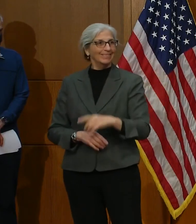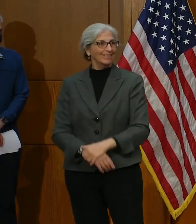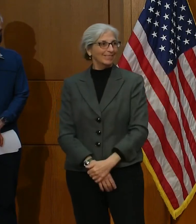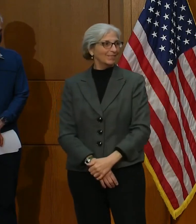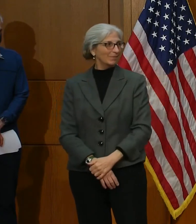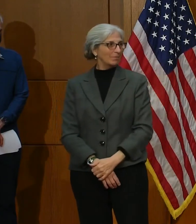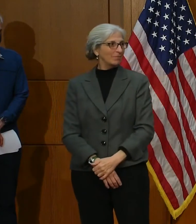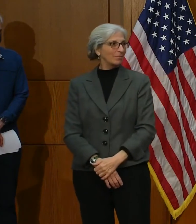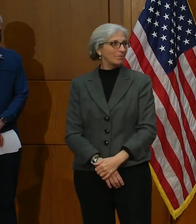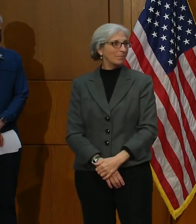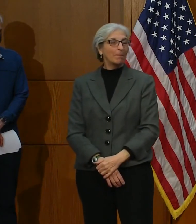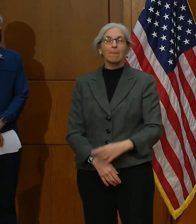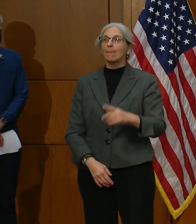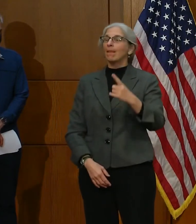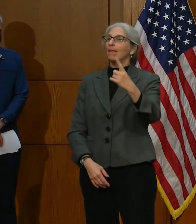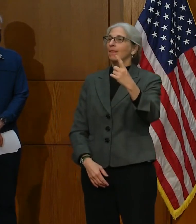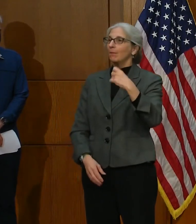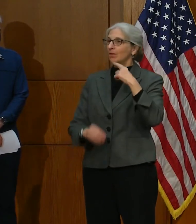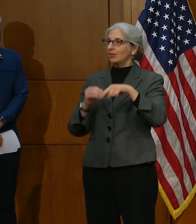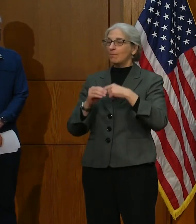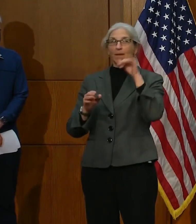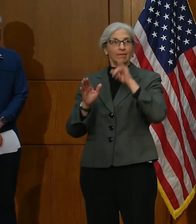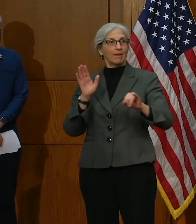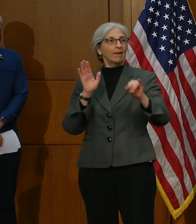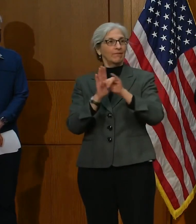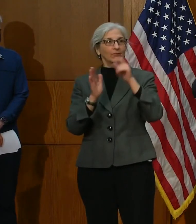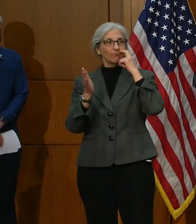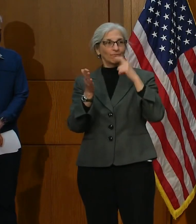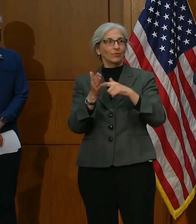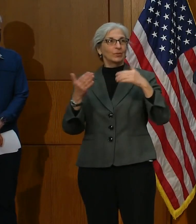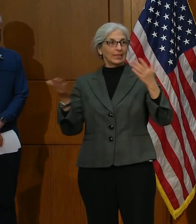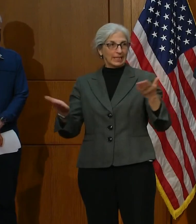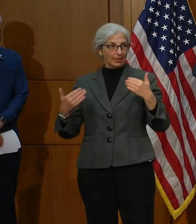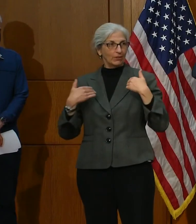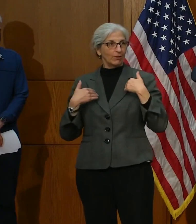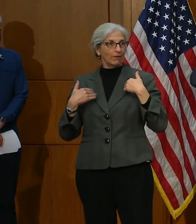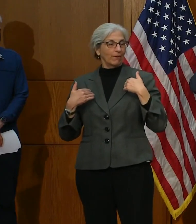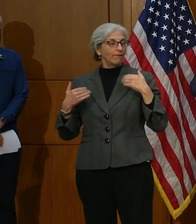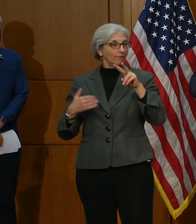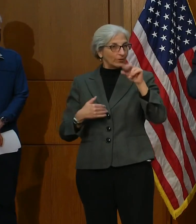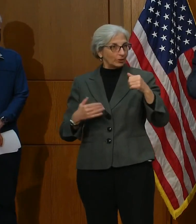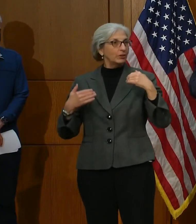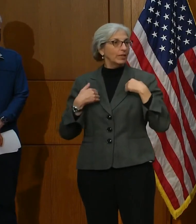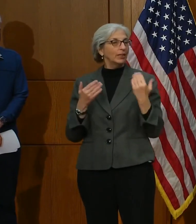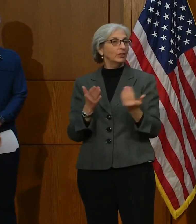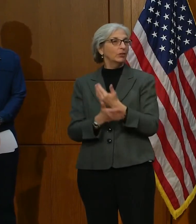MELANIE HE'S HEADED TOWARD THE PODIUM. THE QUESTION WAS WITH